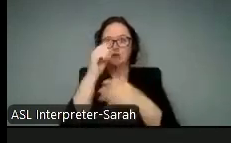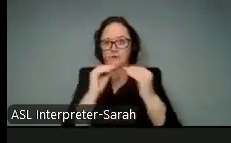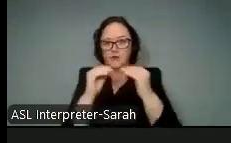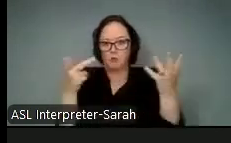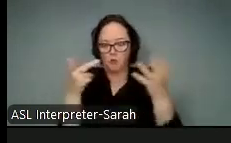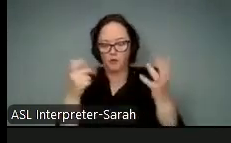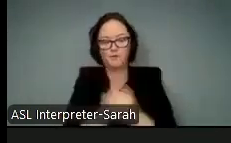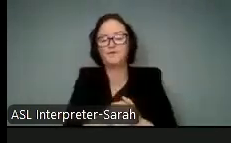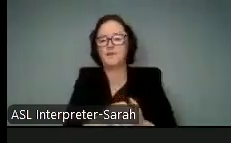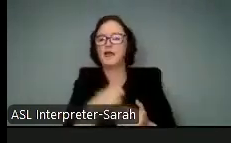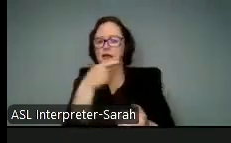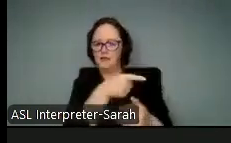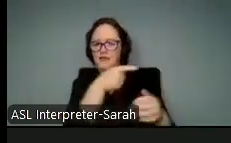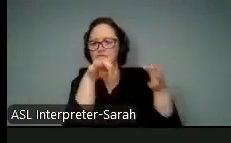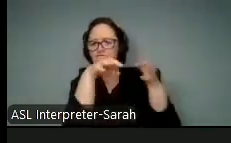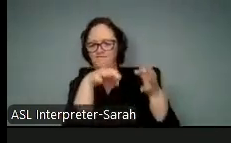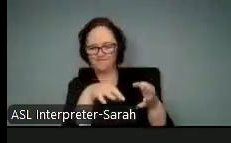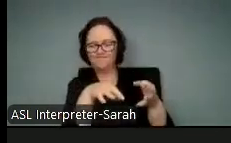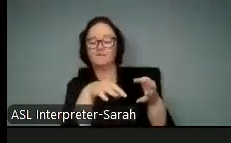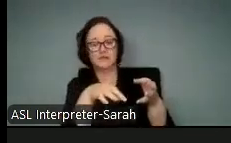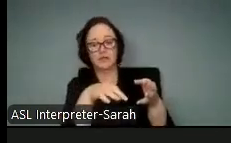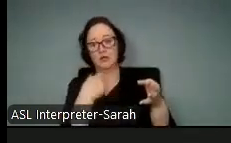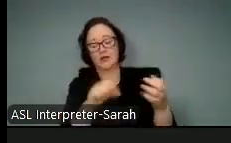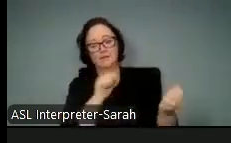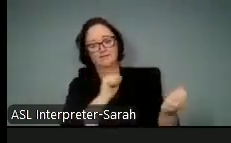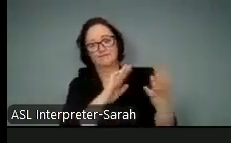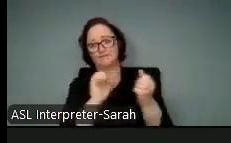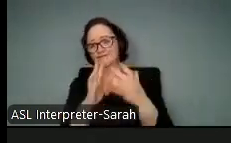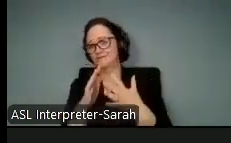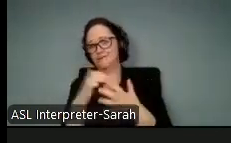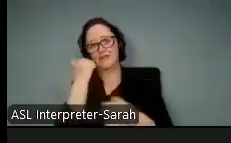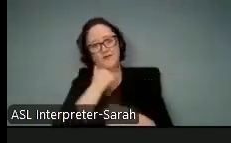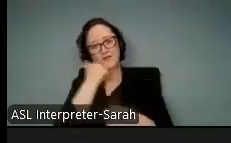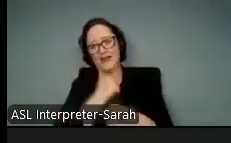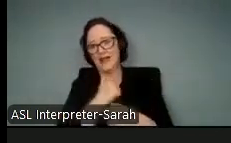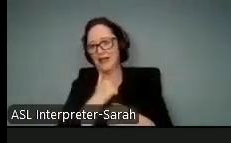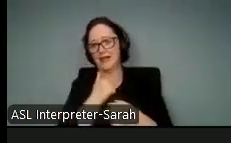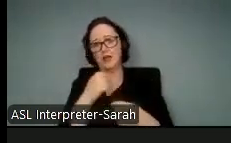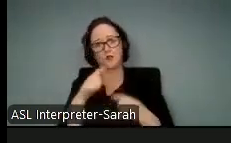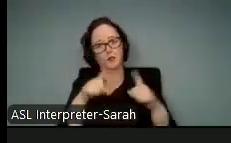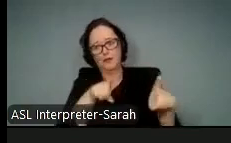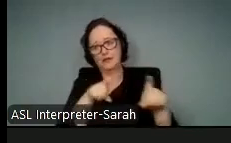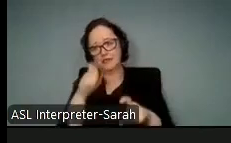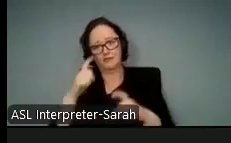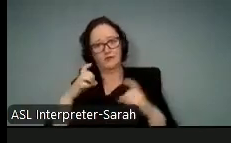These are the kinds of things that we run into every day while we're doing testing for clients. These are the kind of things that improve your website